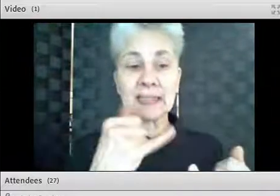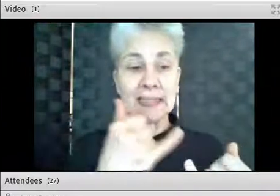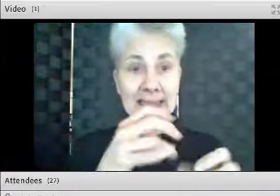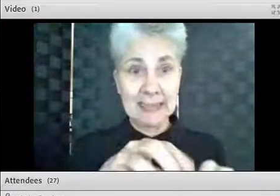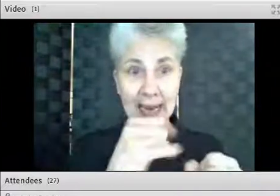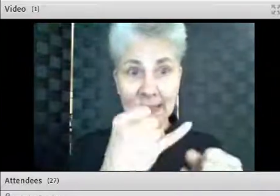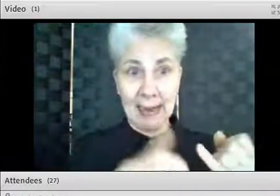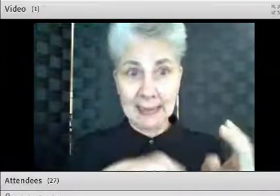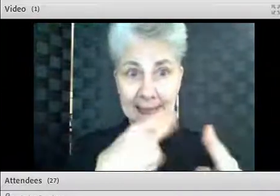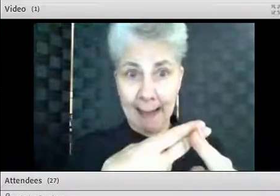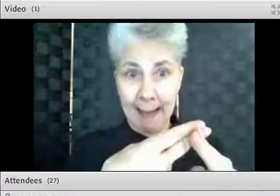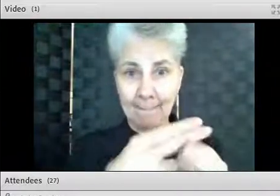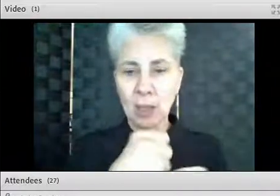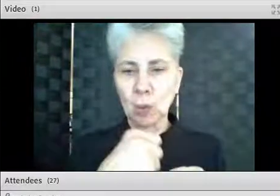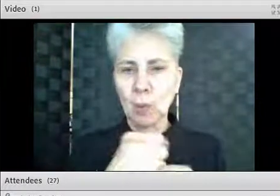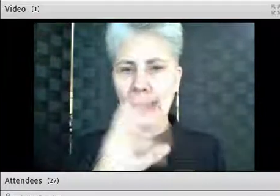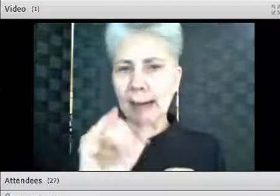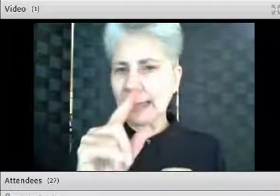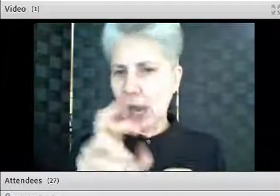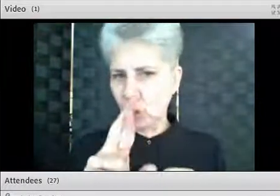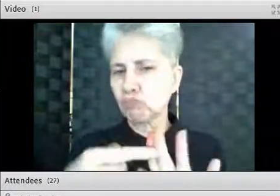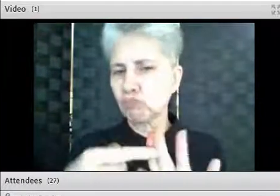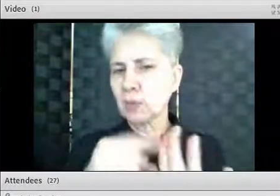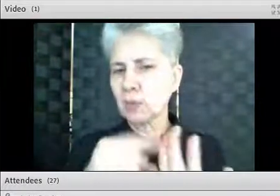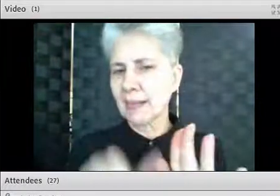and create a Cutter representing that author, okay?